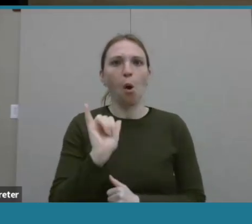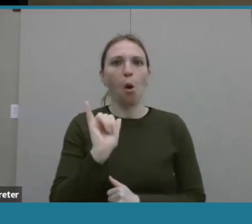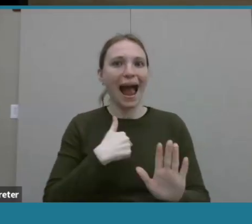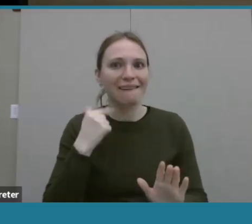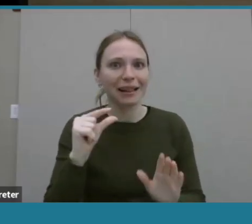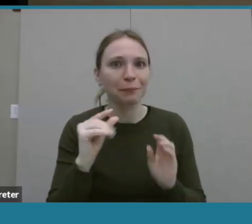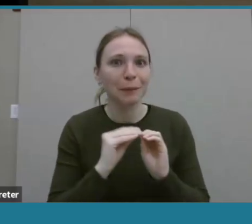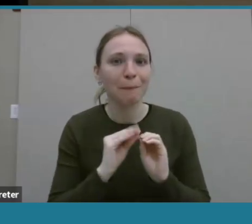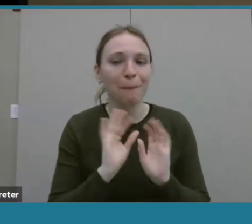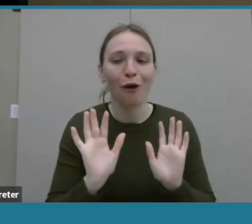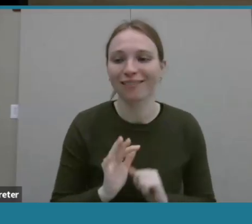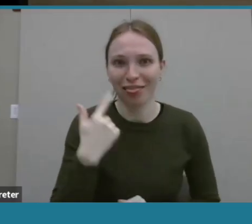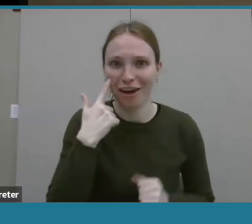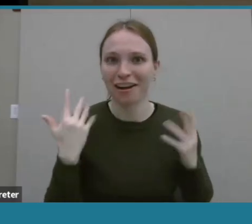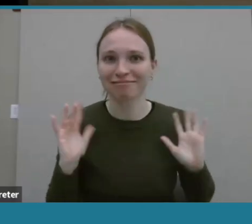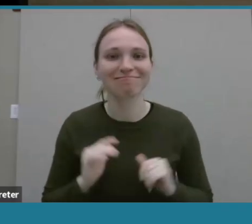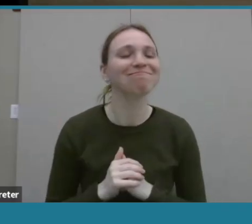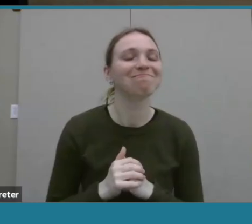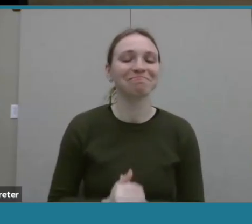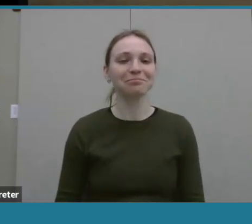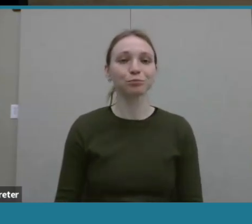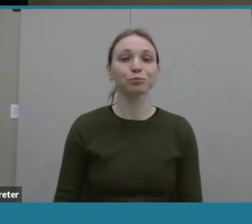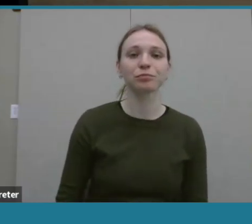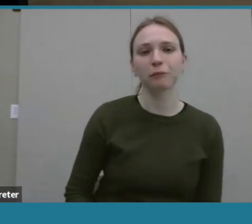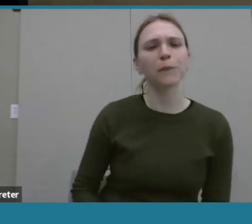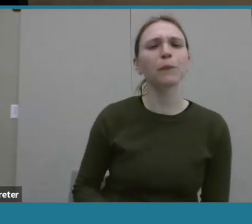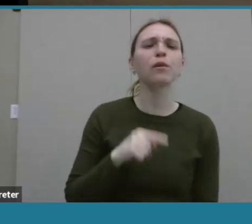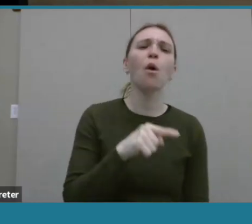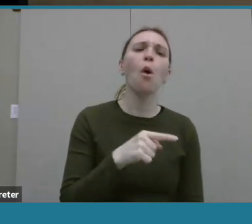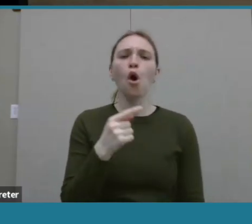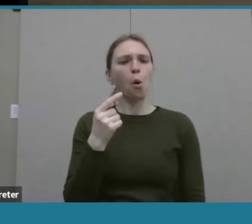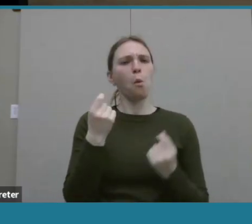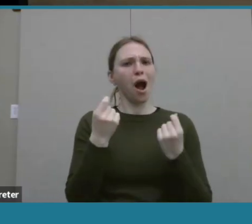Okay, so what was something that surprised me?